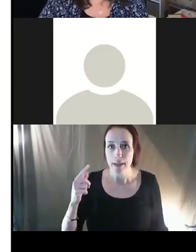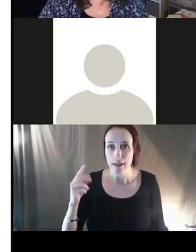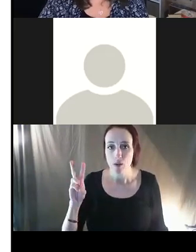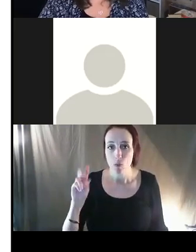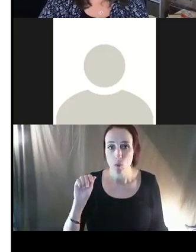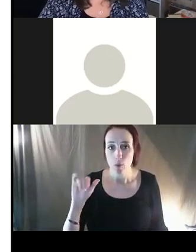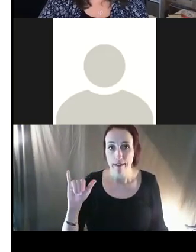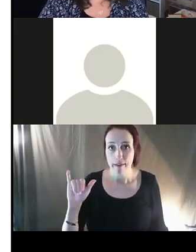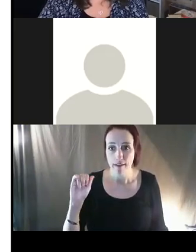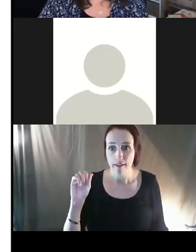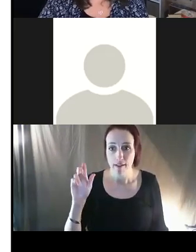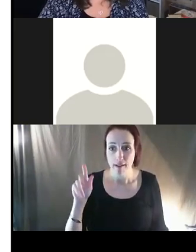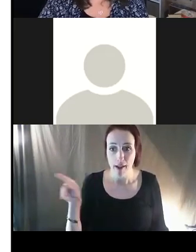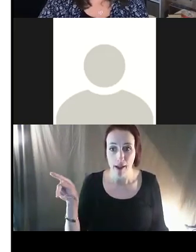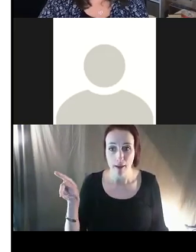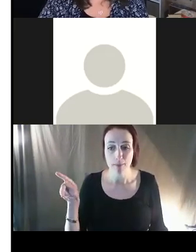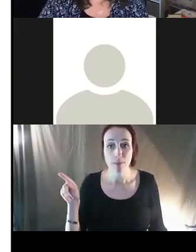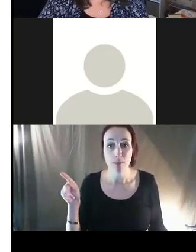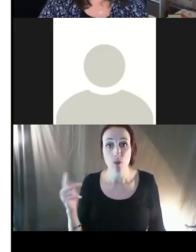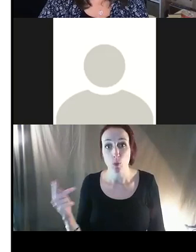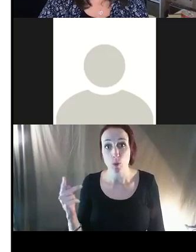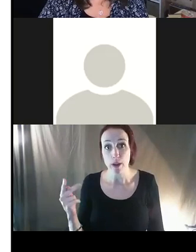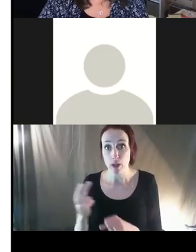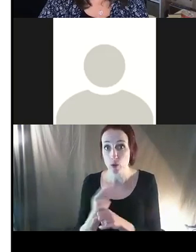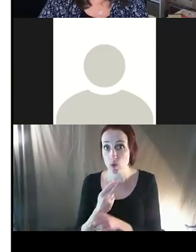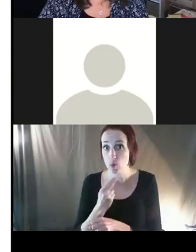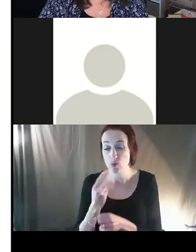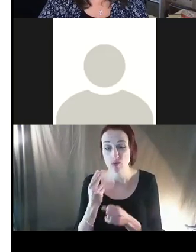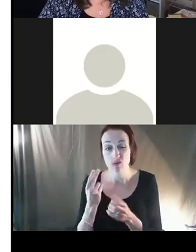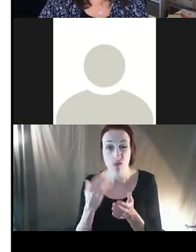I will give you the link in a moment. Hemingway with one "M."